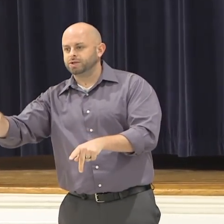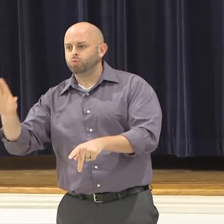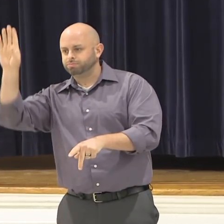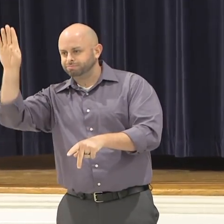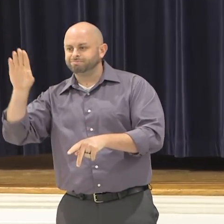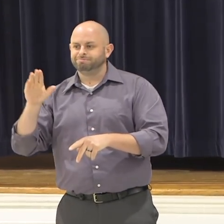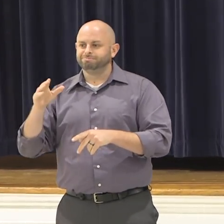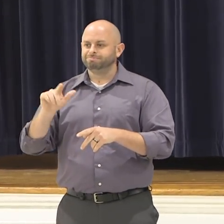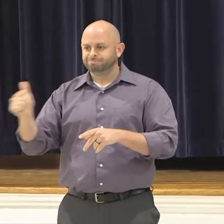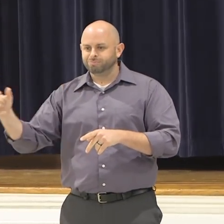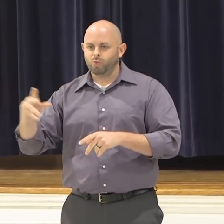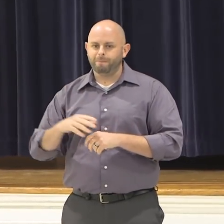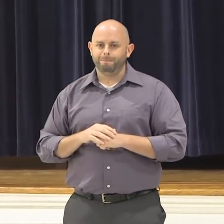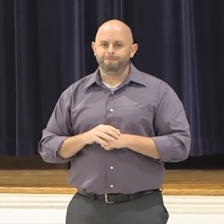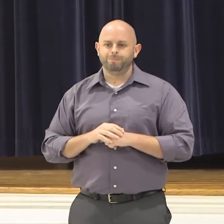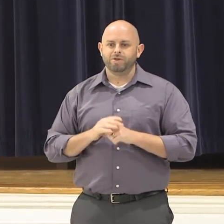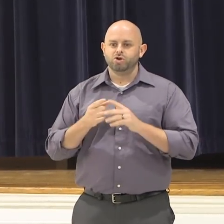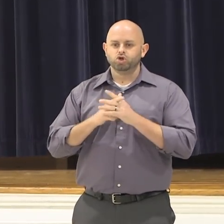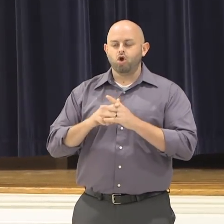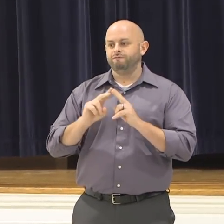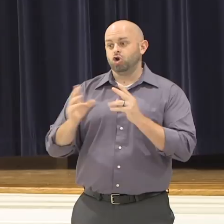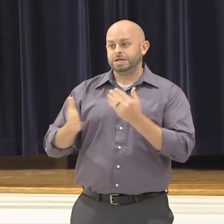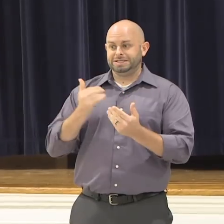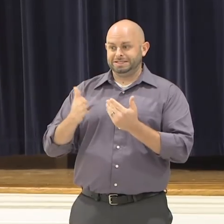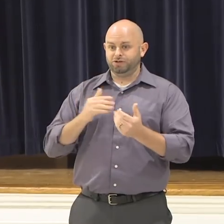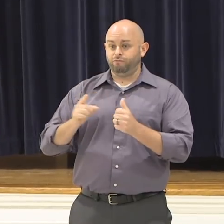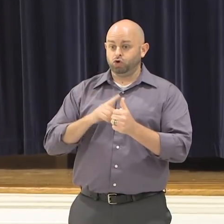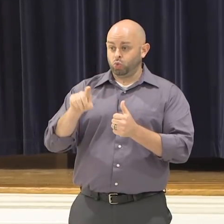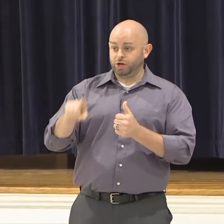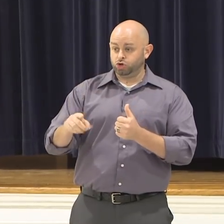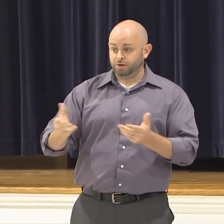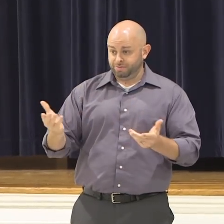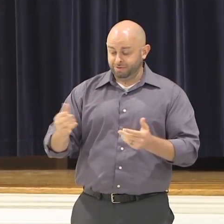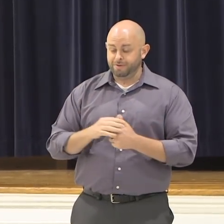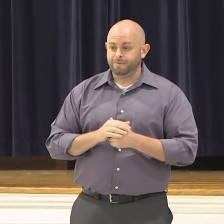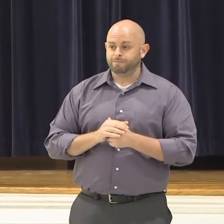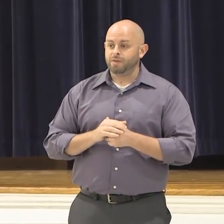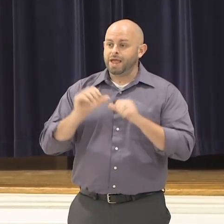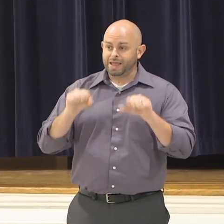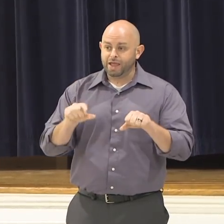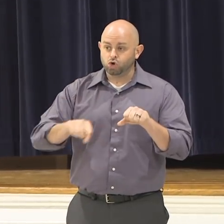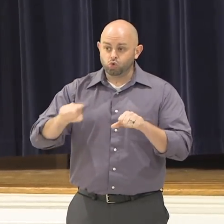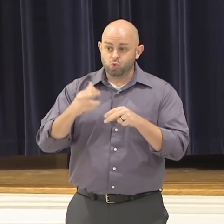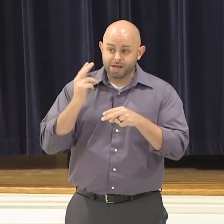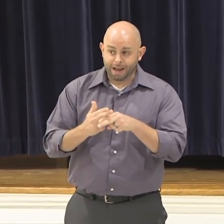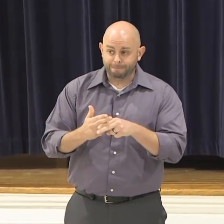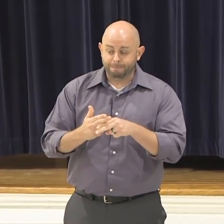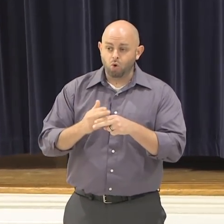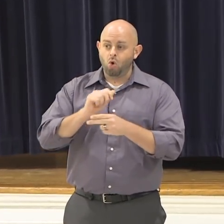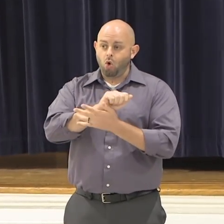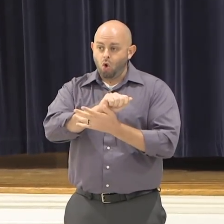all right starting off very easy so the first question is can you name all six